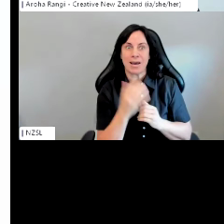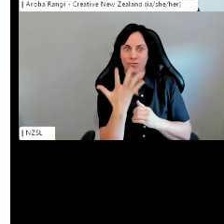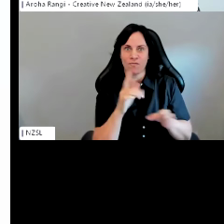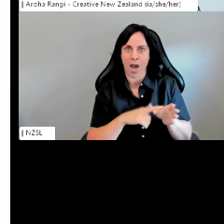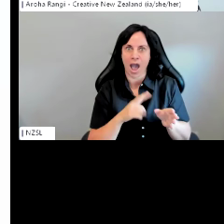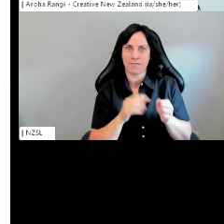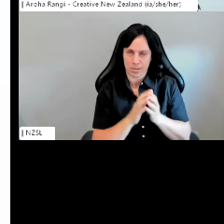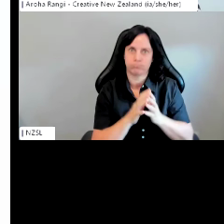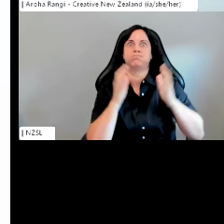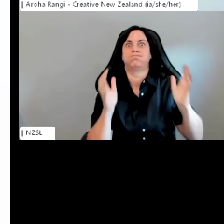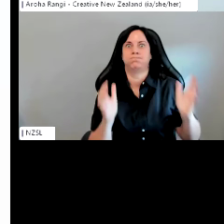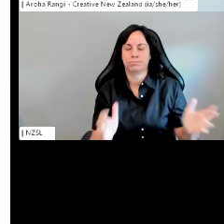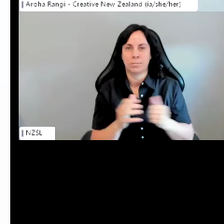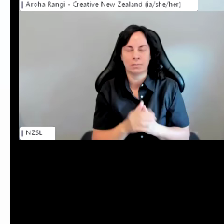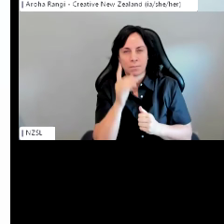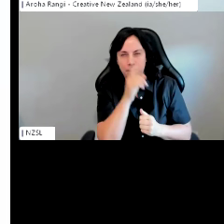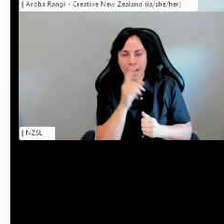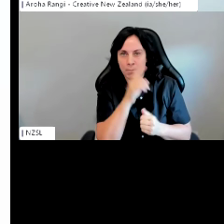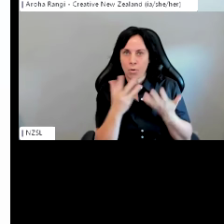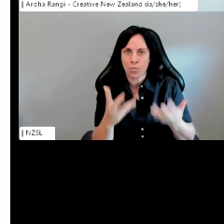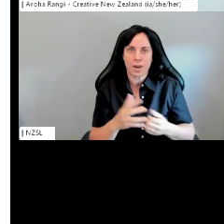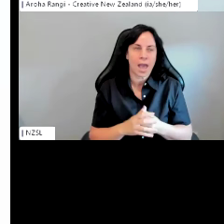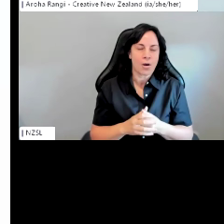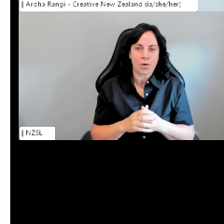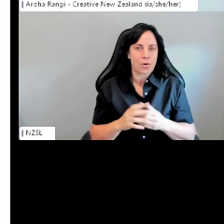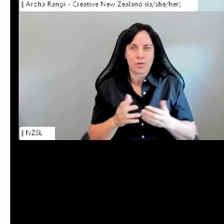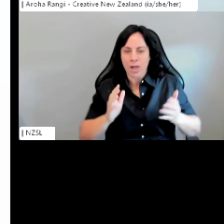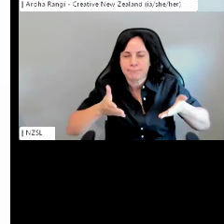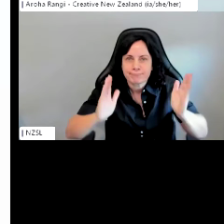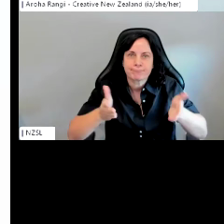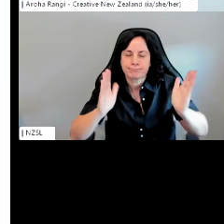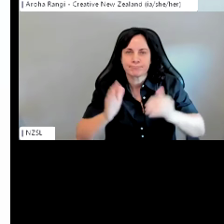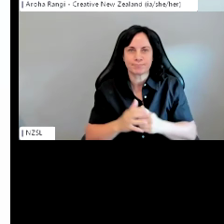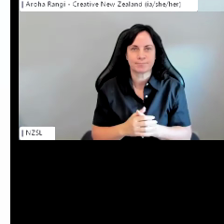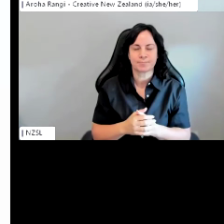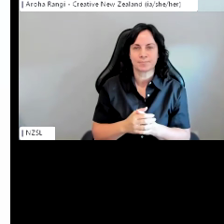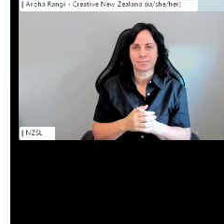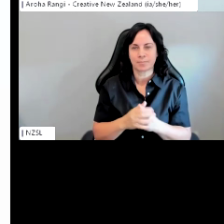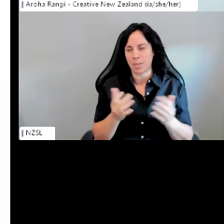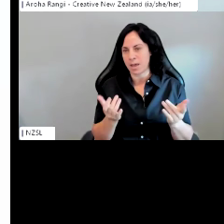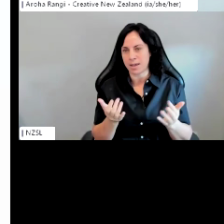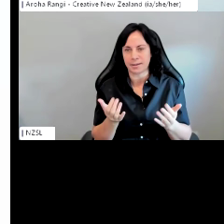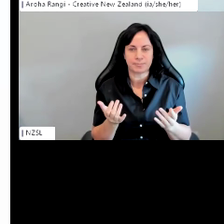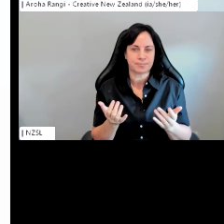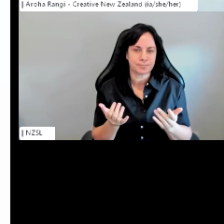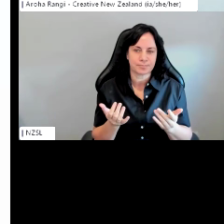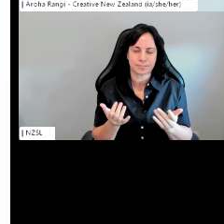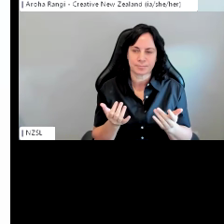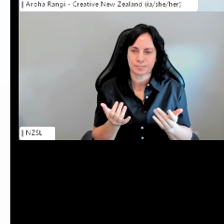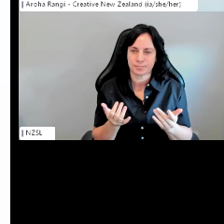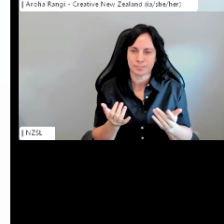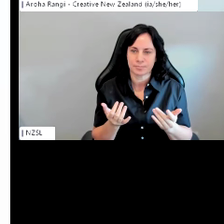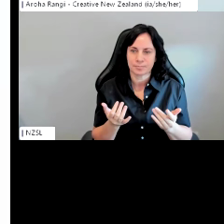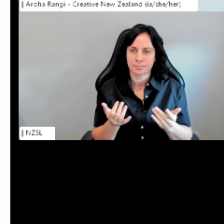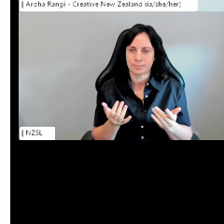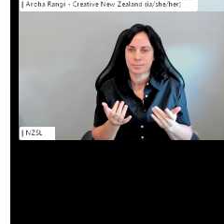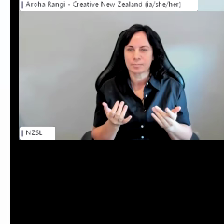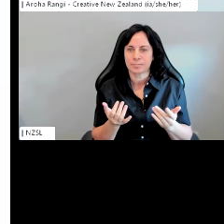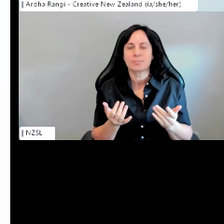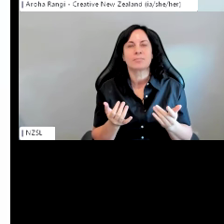people are really bringing that kind of um of uh of of intense shared experience.